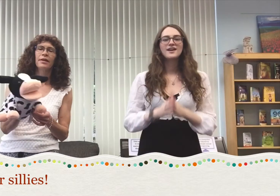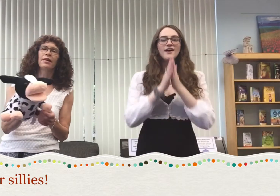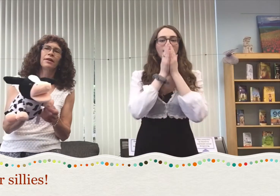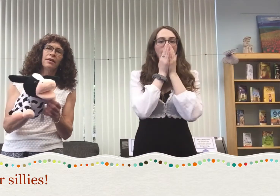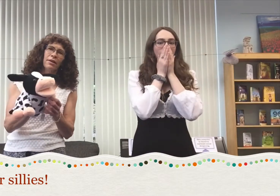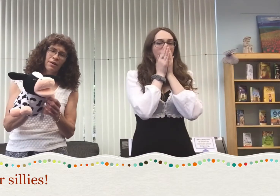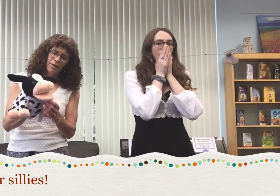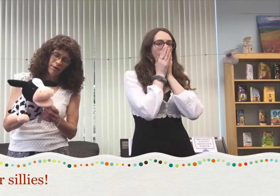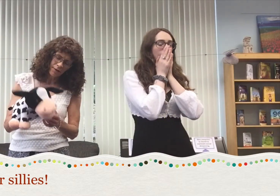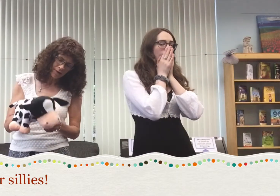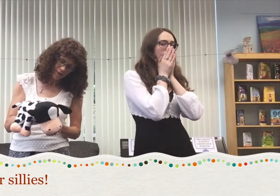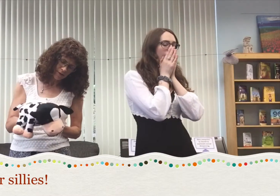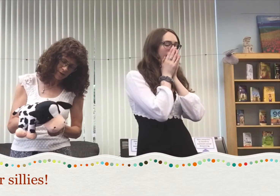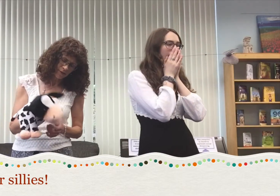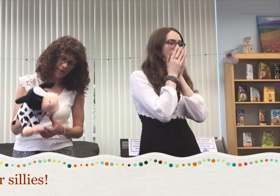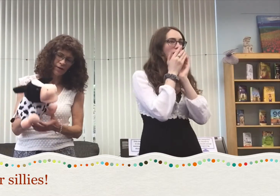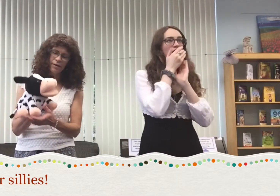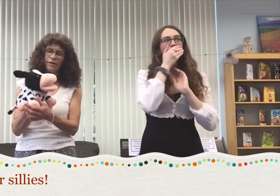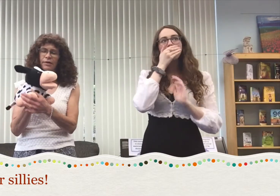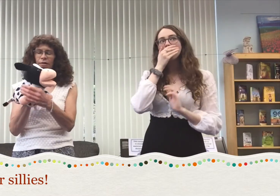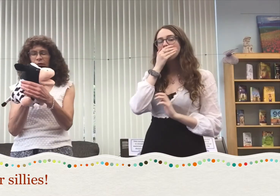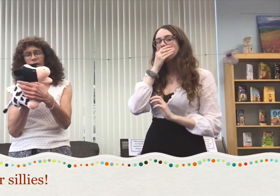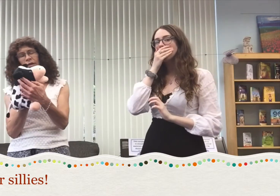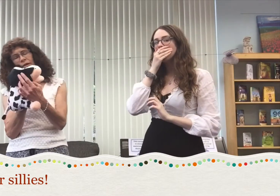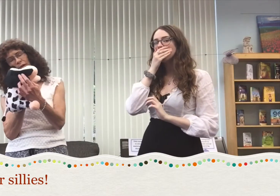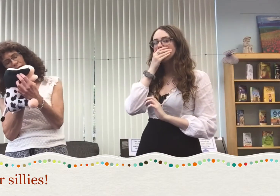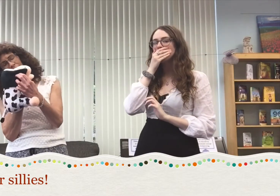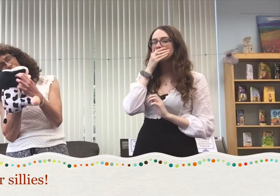I gotta yawn, yawn, yawn my sleepies out [yawns]